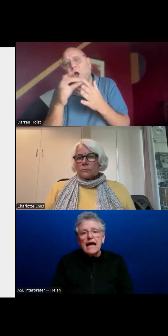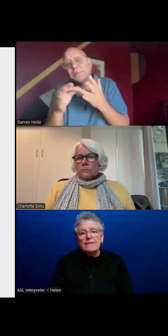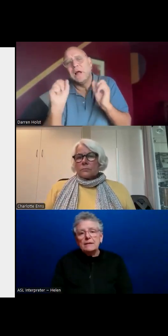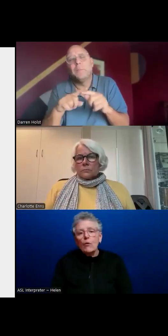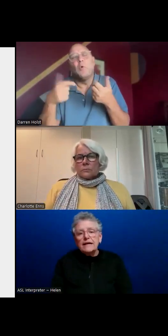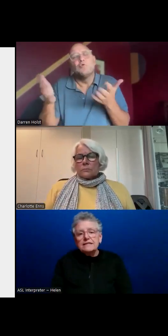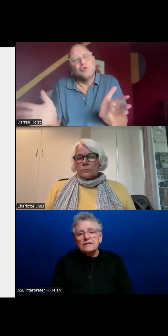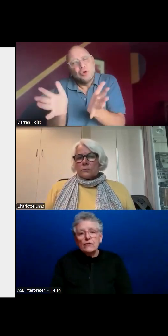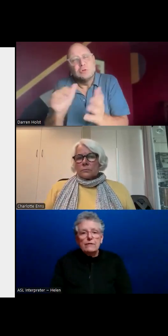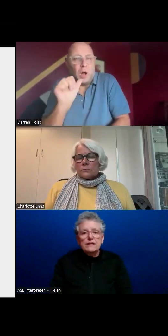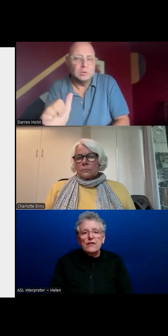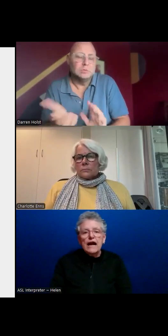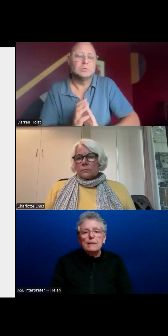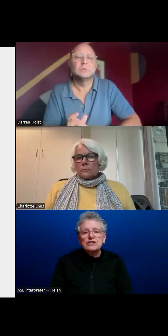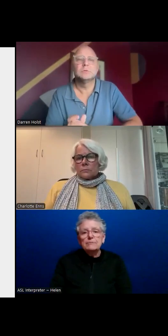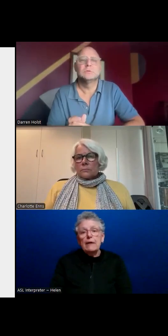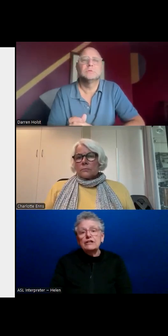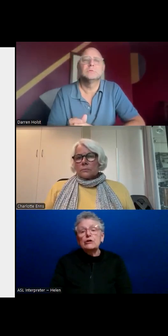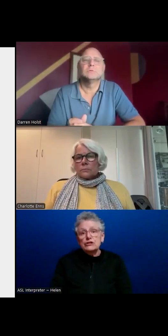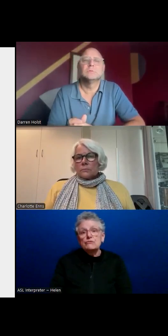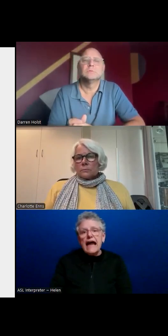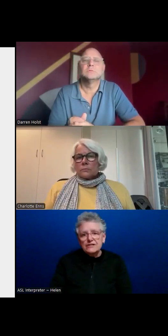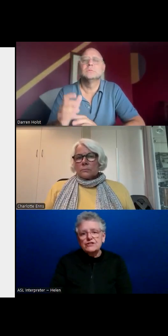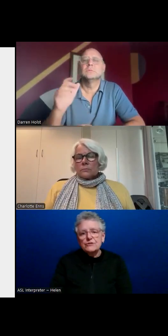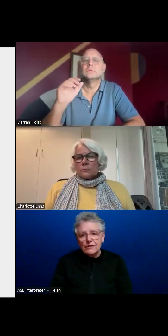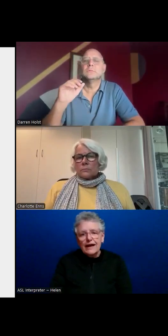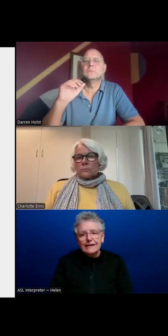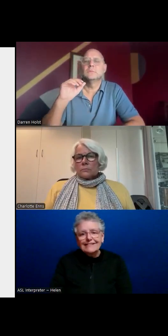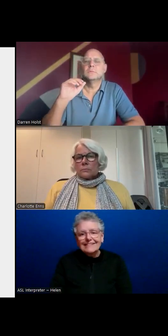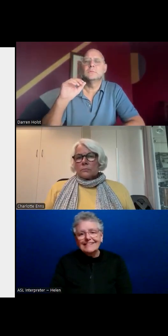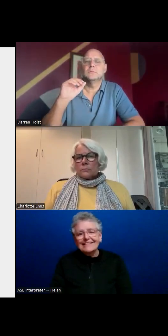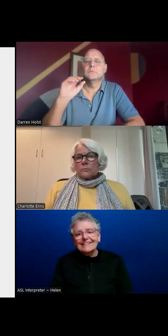for them and then point. You know, that would be another option, but I would encourage you not to do that.